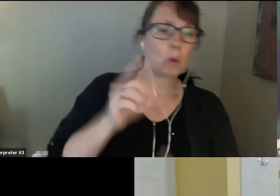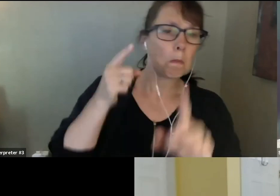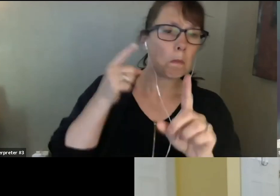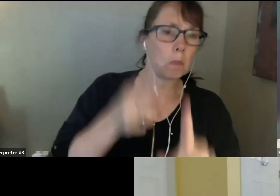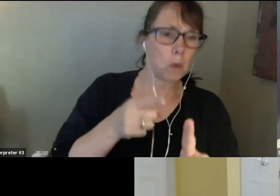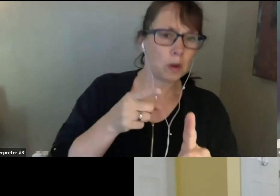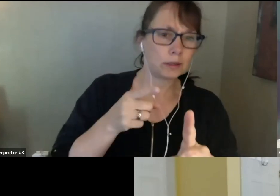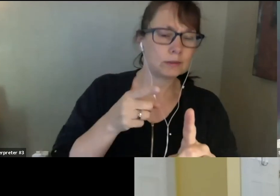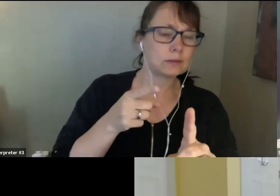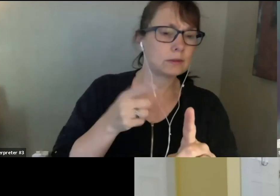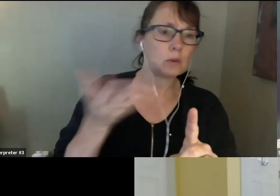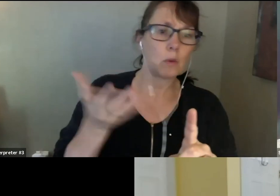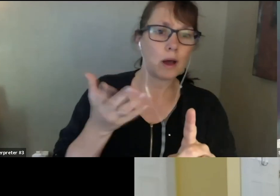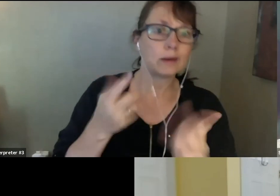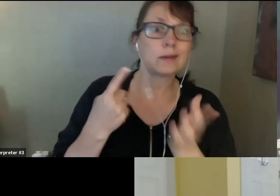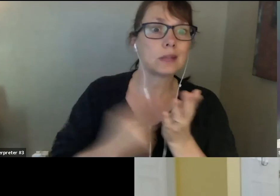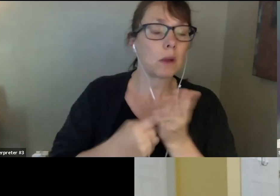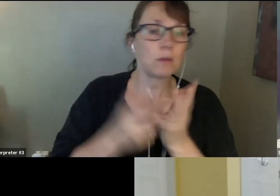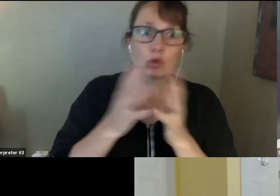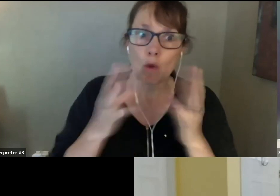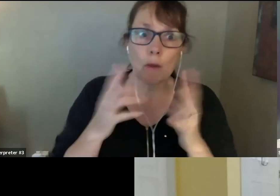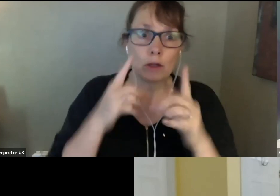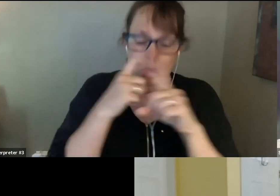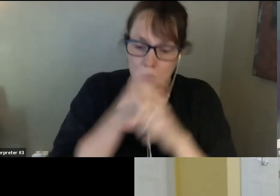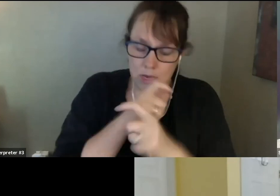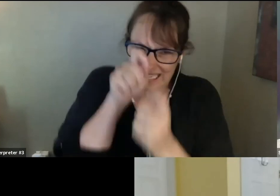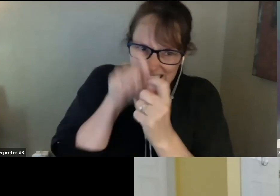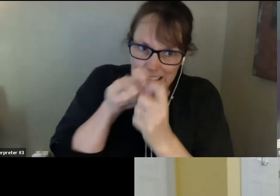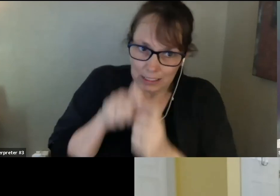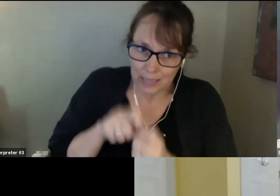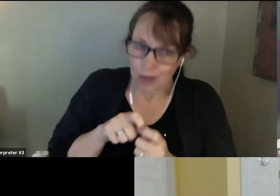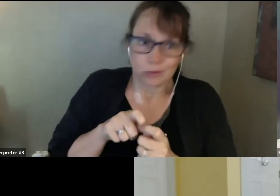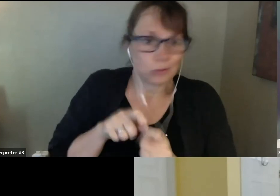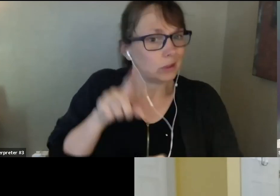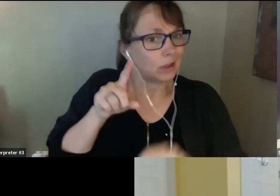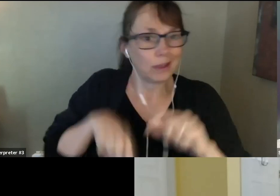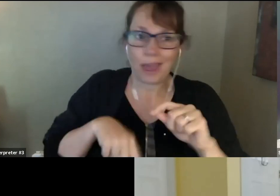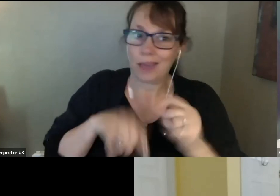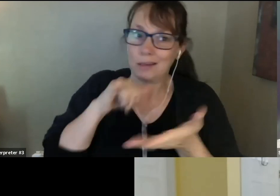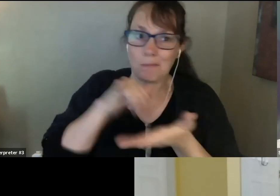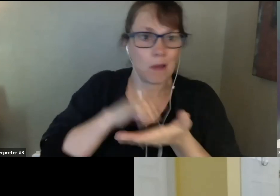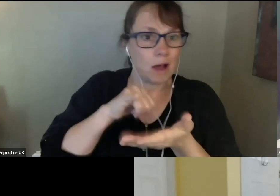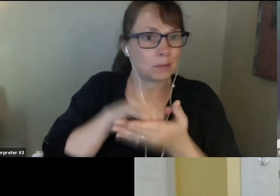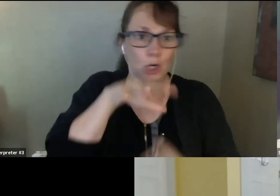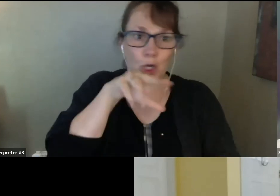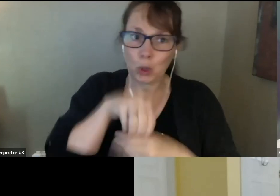so many details, so many things that we can’t include. We are trying our best to make sure